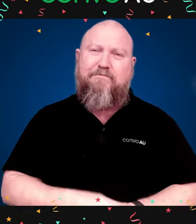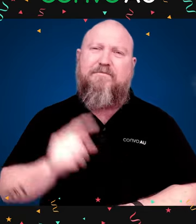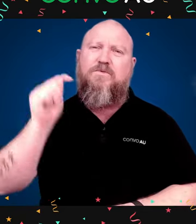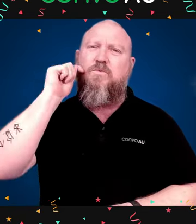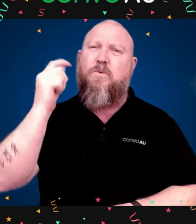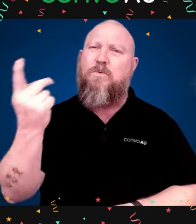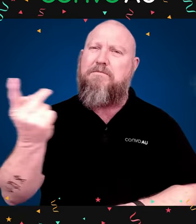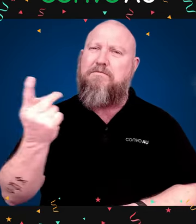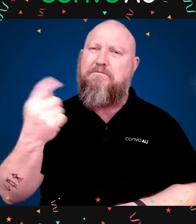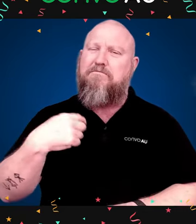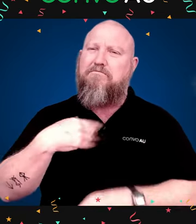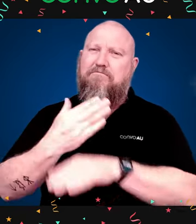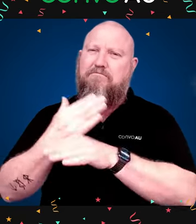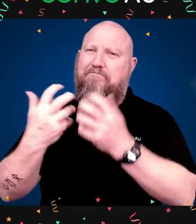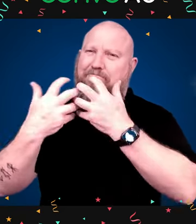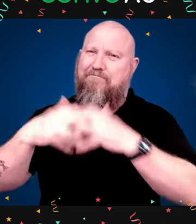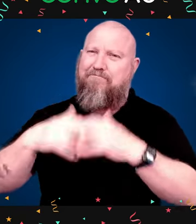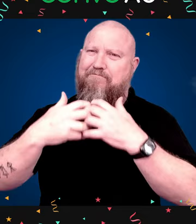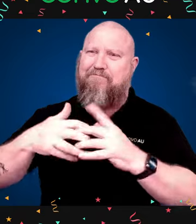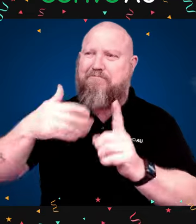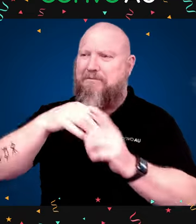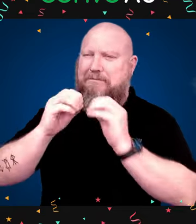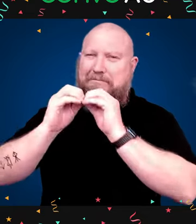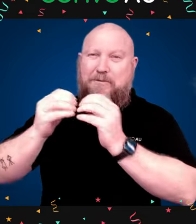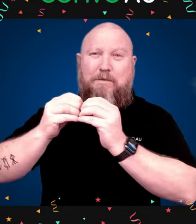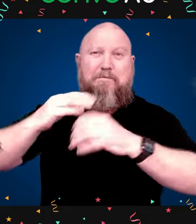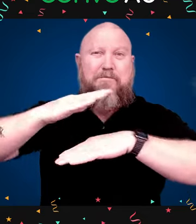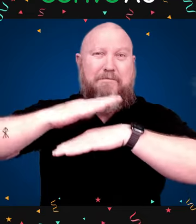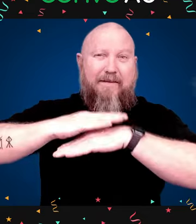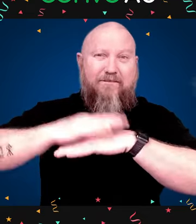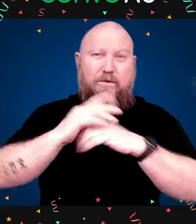Todd and I had been working behind the scenes to establish the video interpreting platform